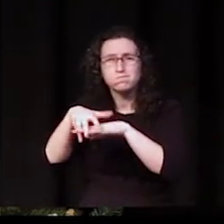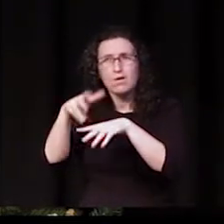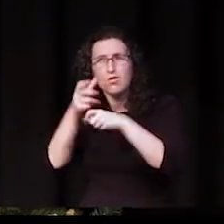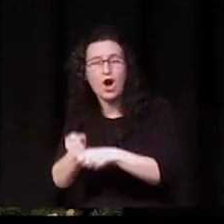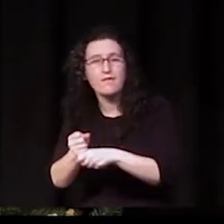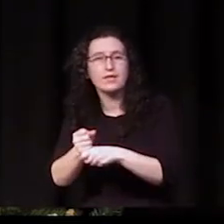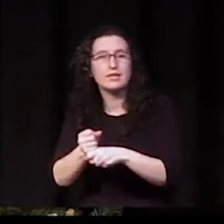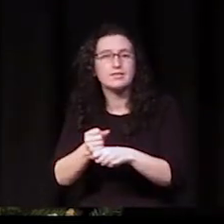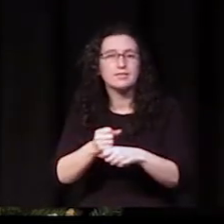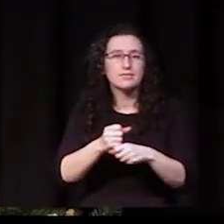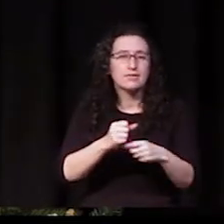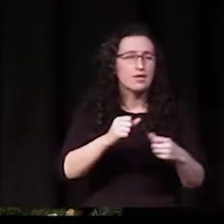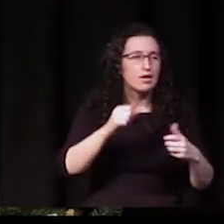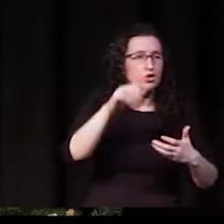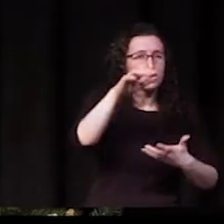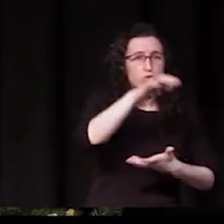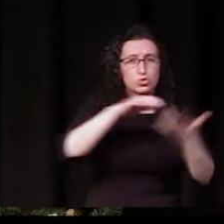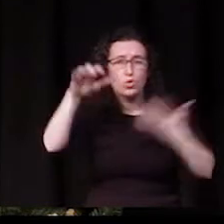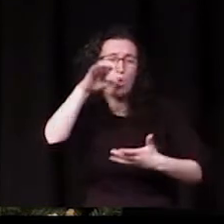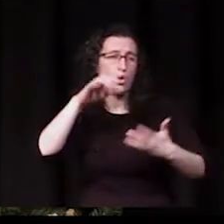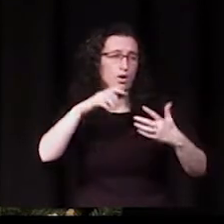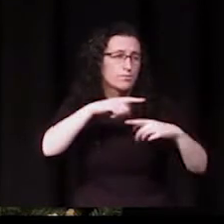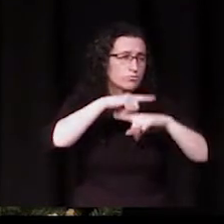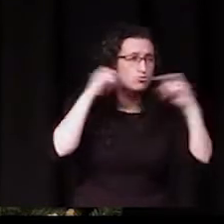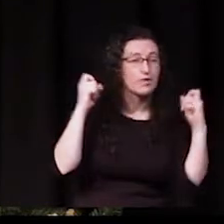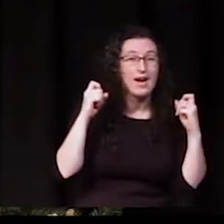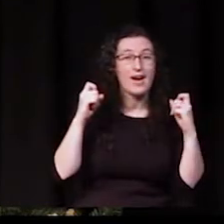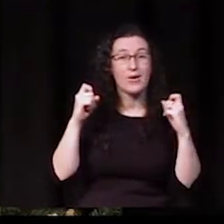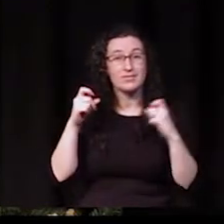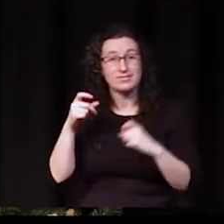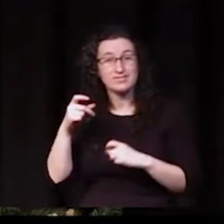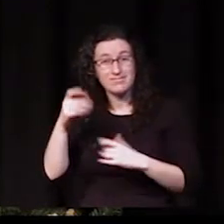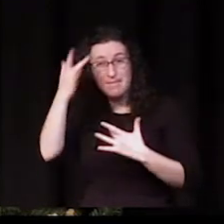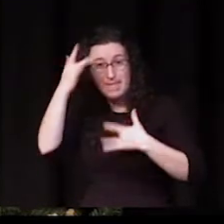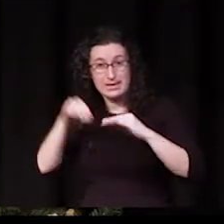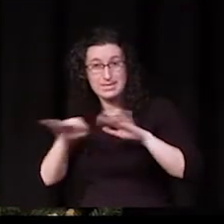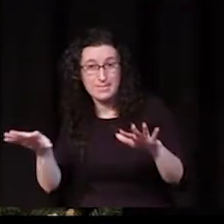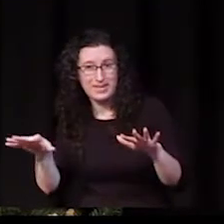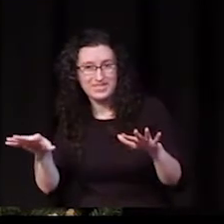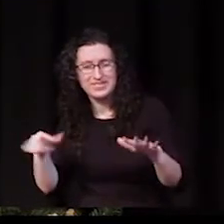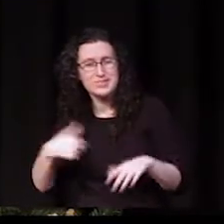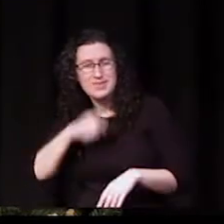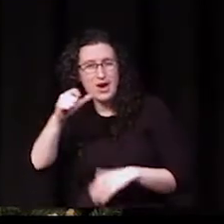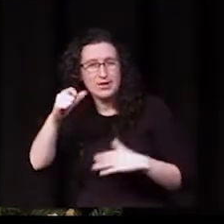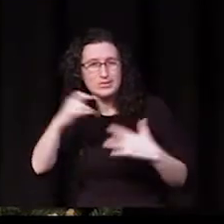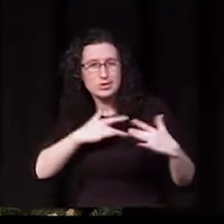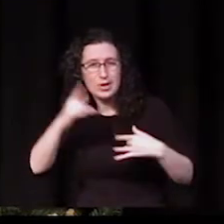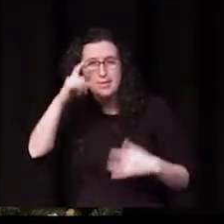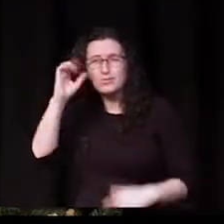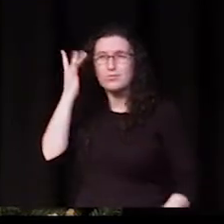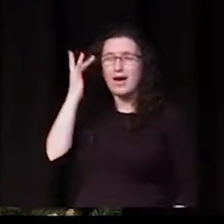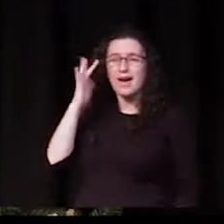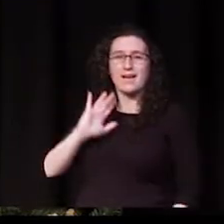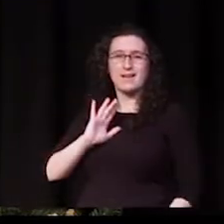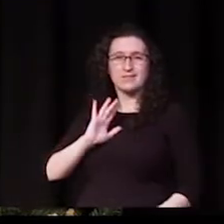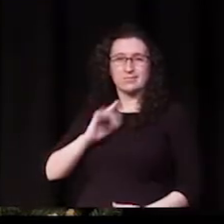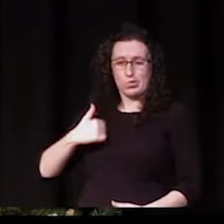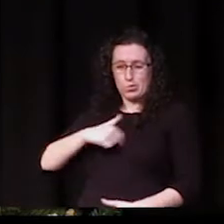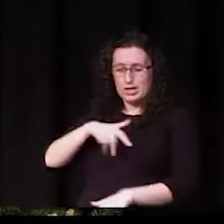or storm, or pandemic because our confidence is in God? So we respond to the promises of God, with gratitude,